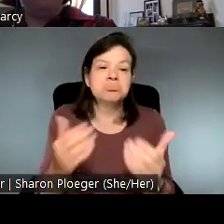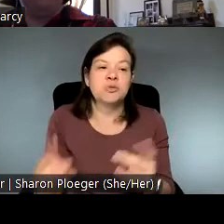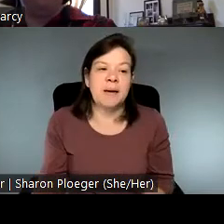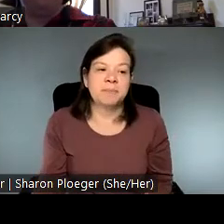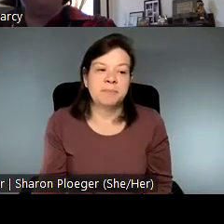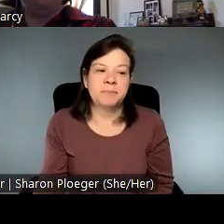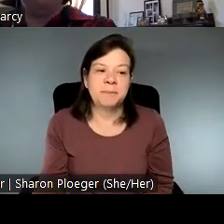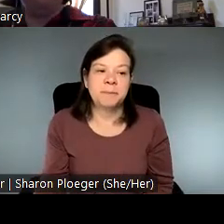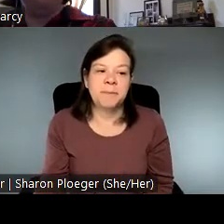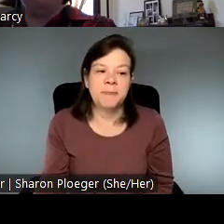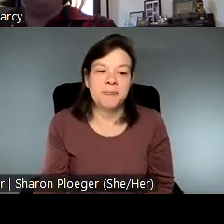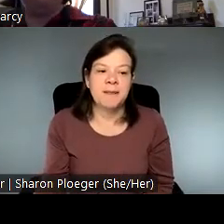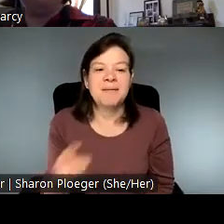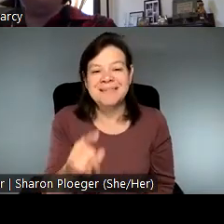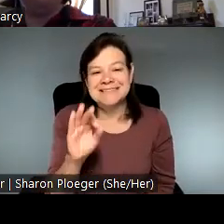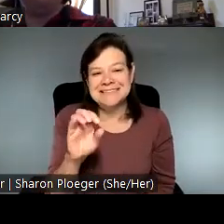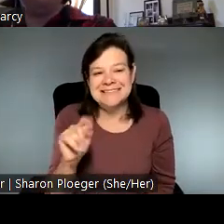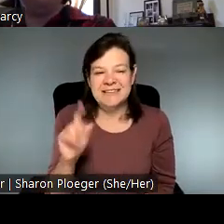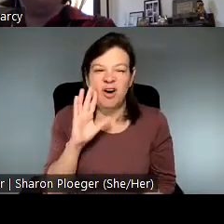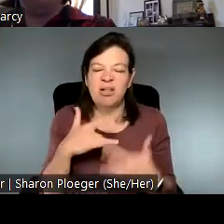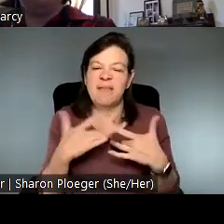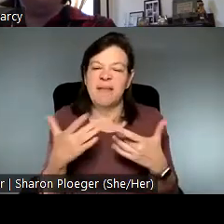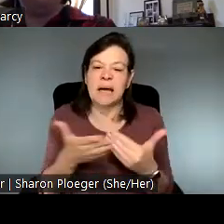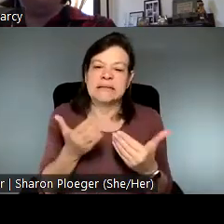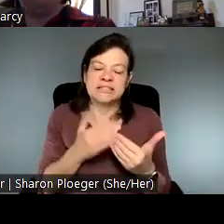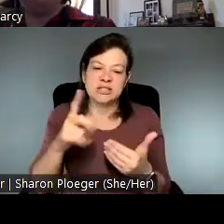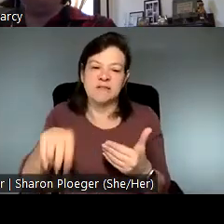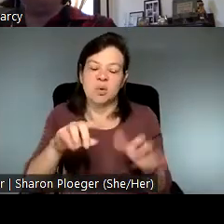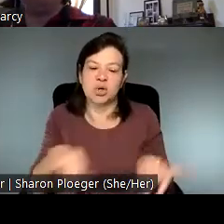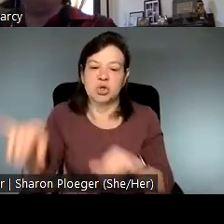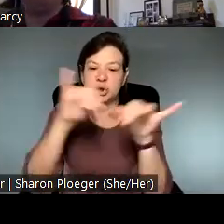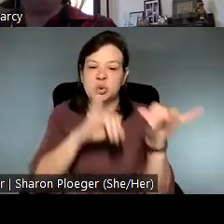and default is usually easier for universal acceptance.